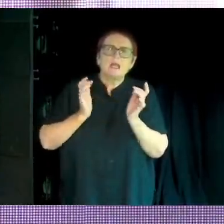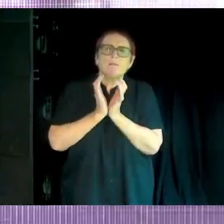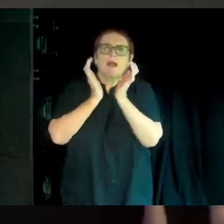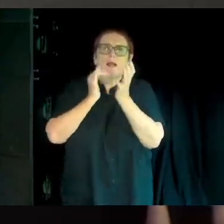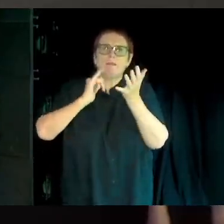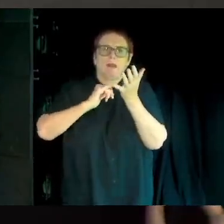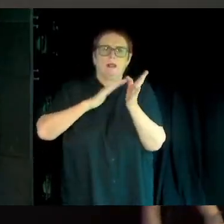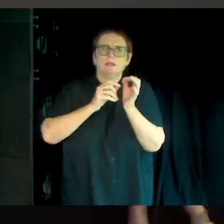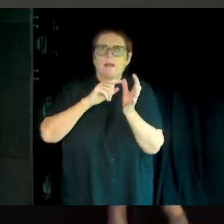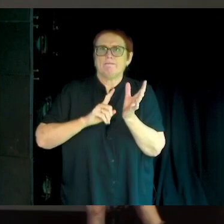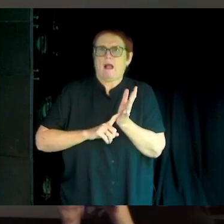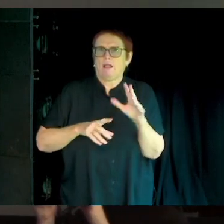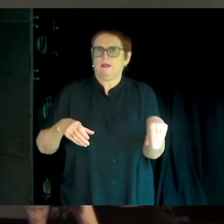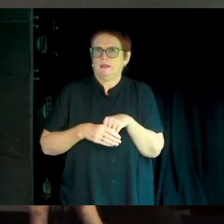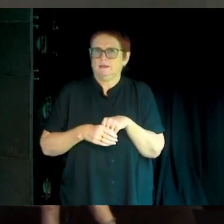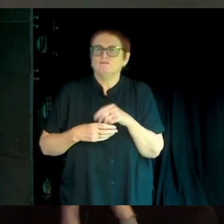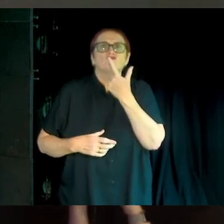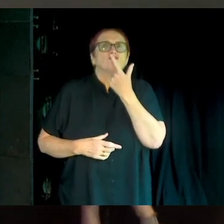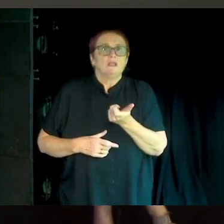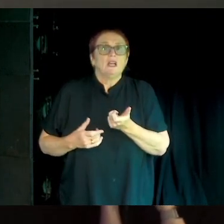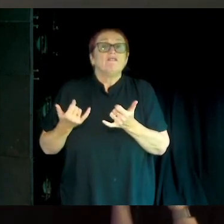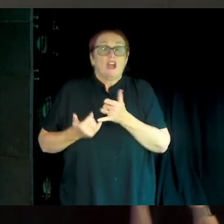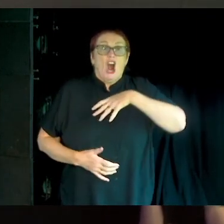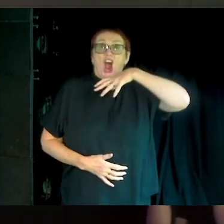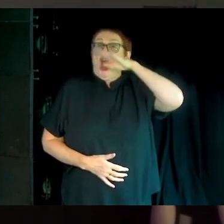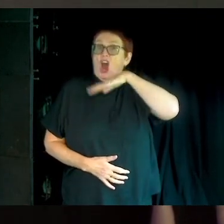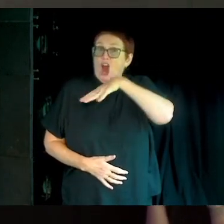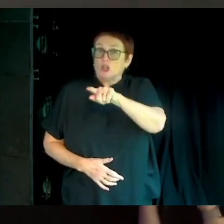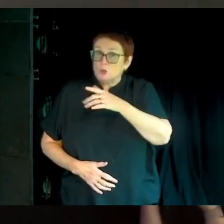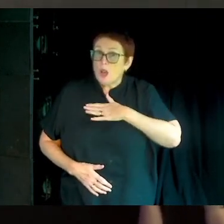lot different it has got but it's really really spicy if you really like spicy food a different